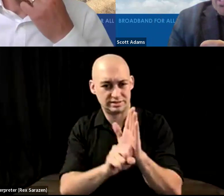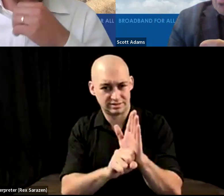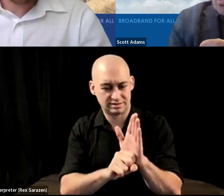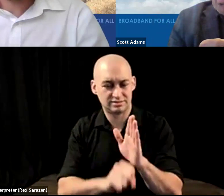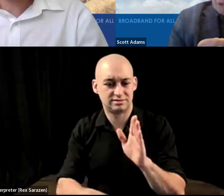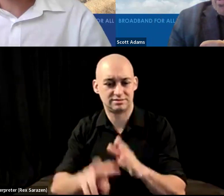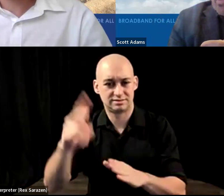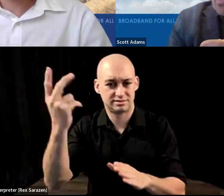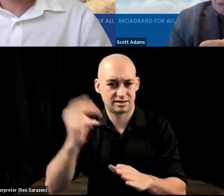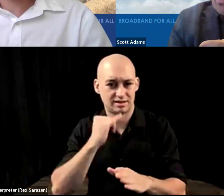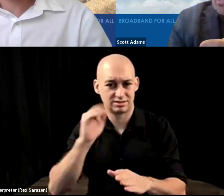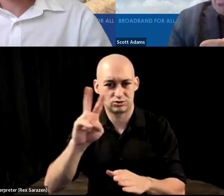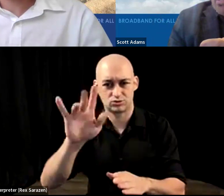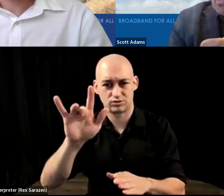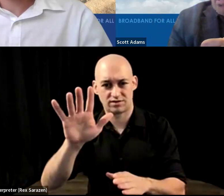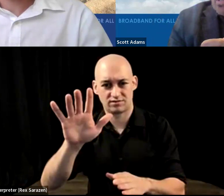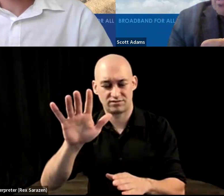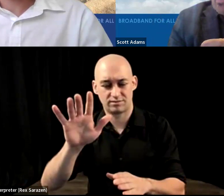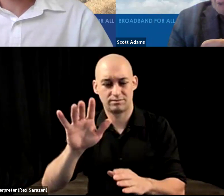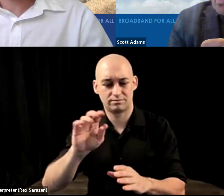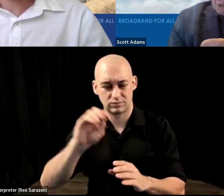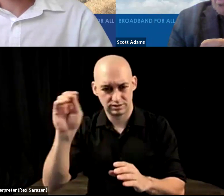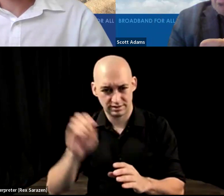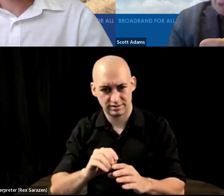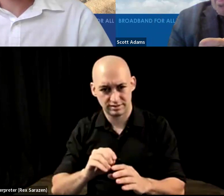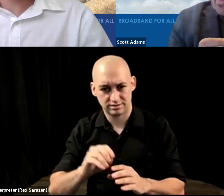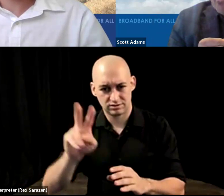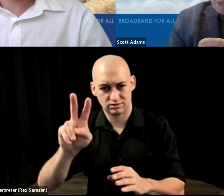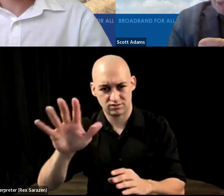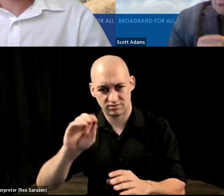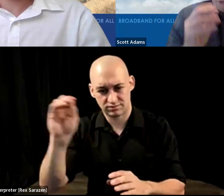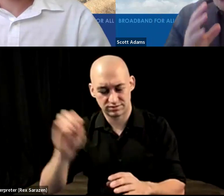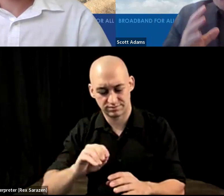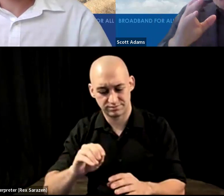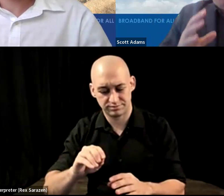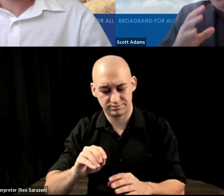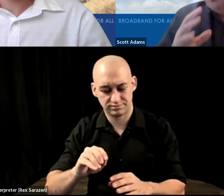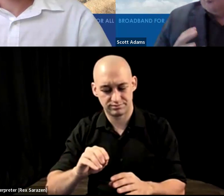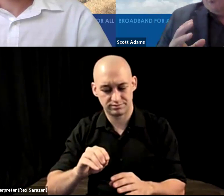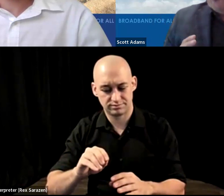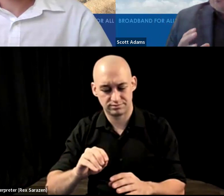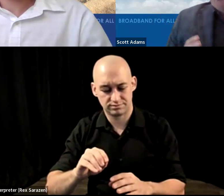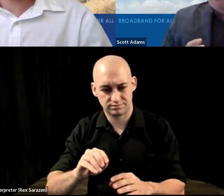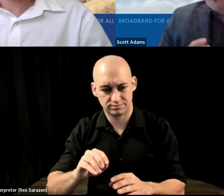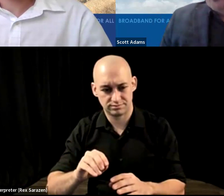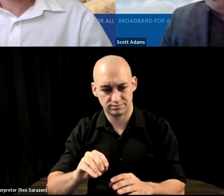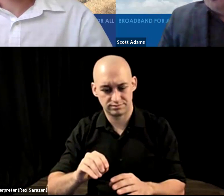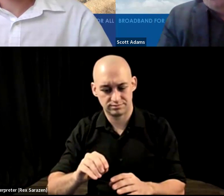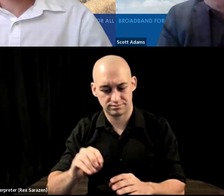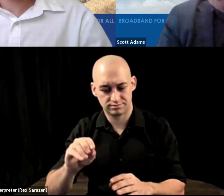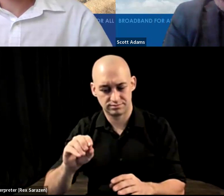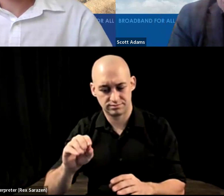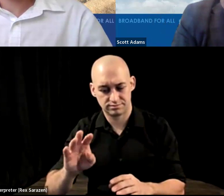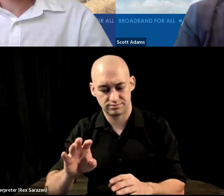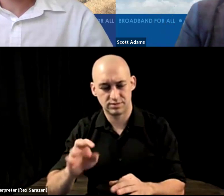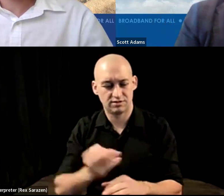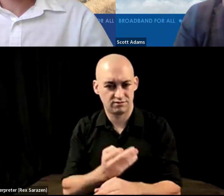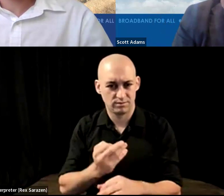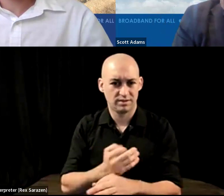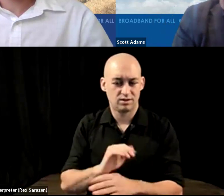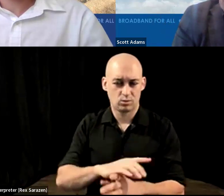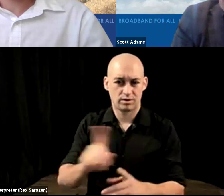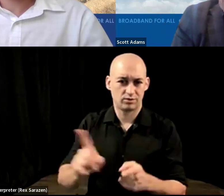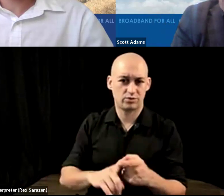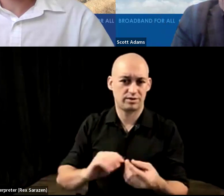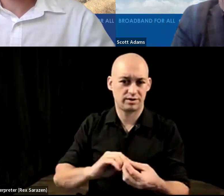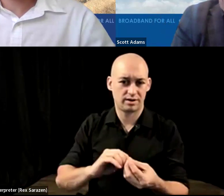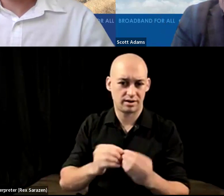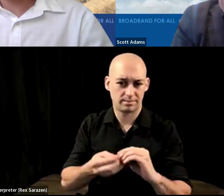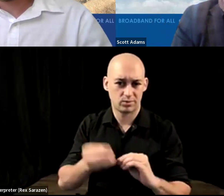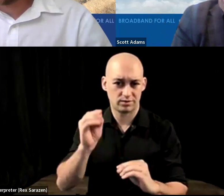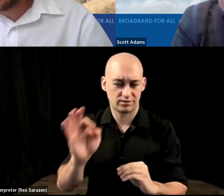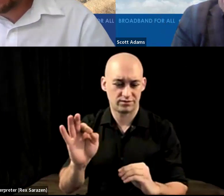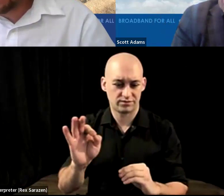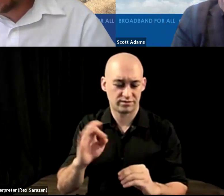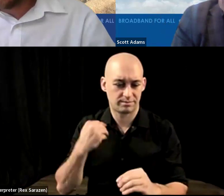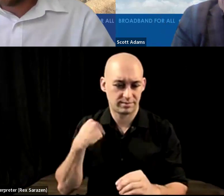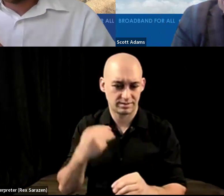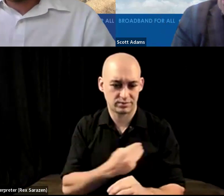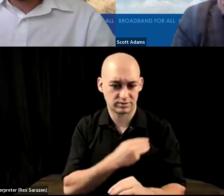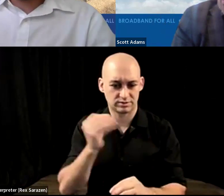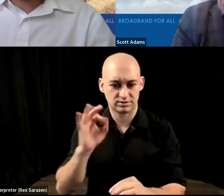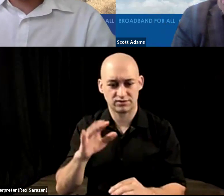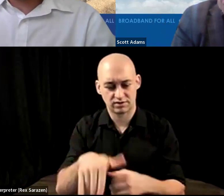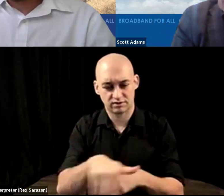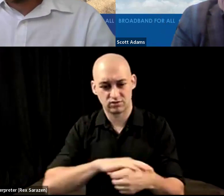second was 25% was of the formula way to the number of members have covered population in